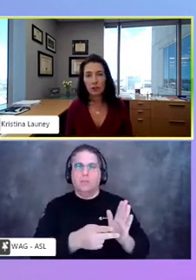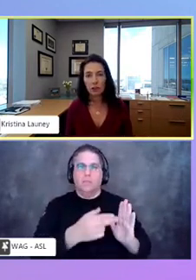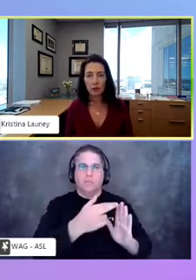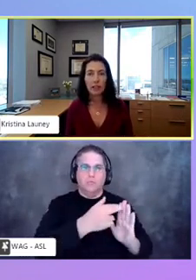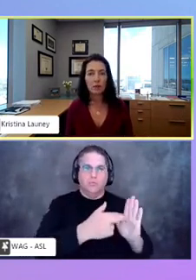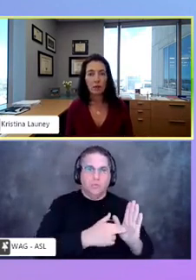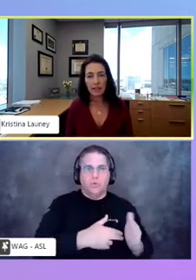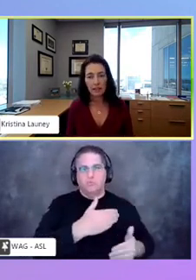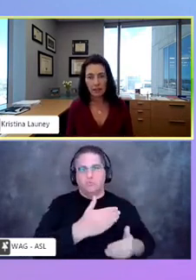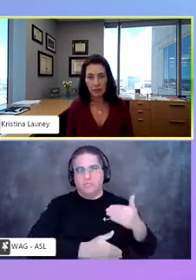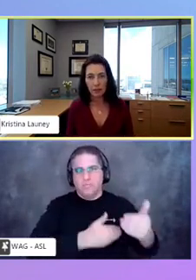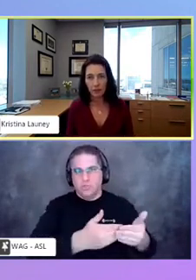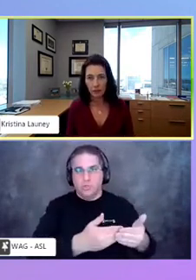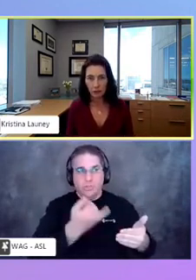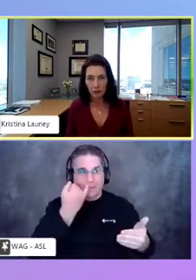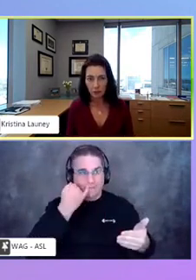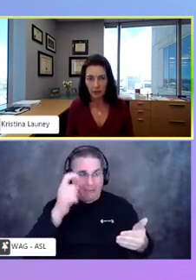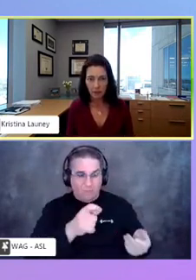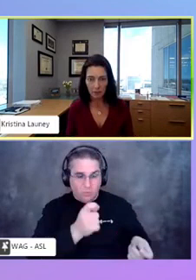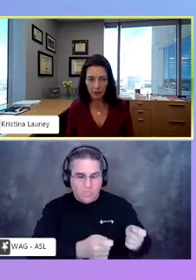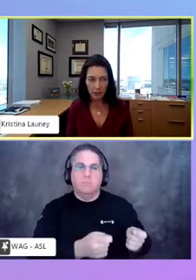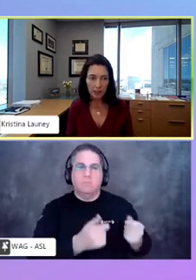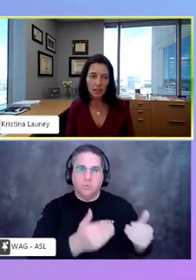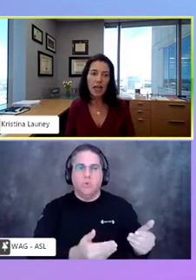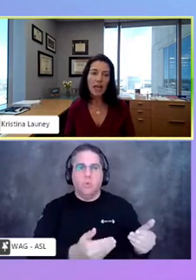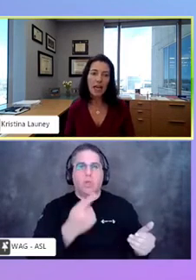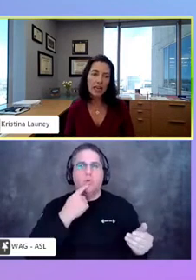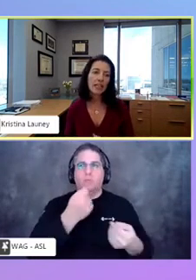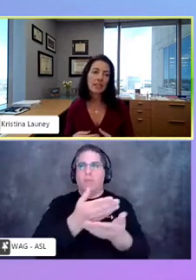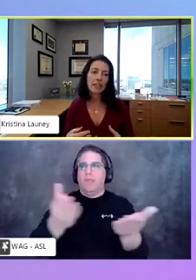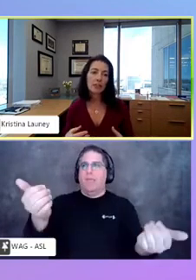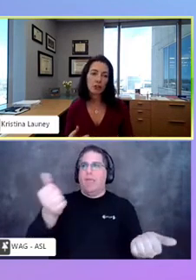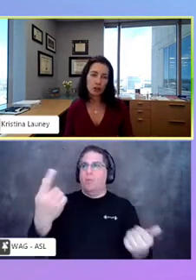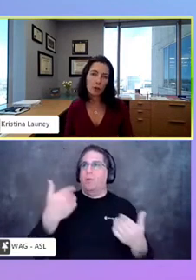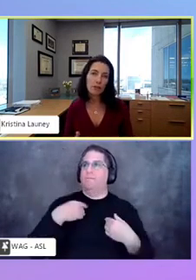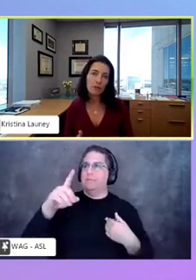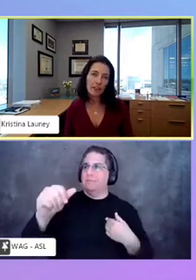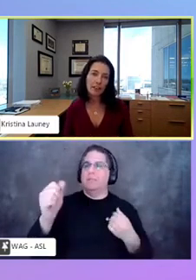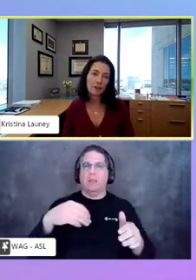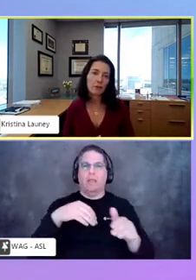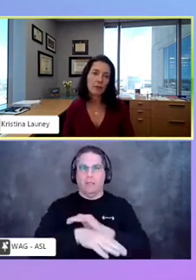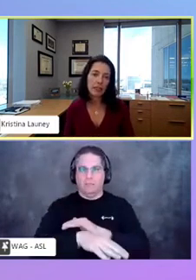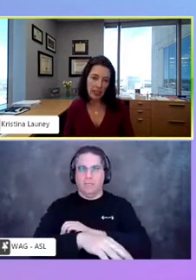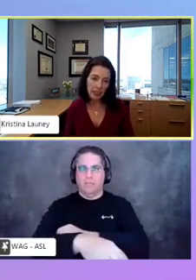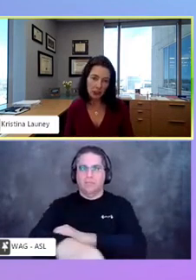accommodations 1. Public must make reasonable modifications to policies, practices and